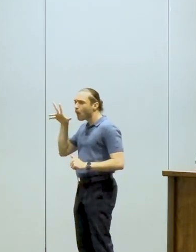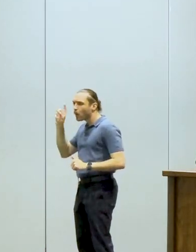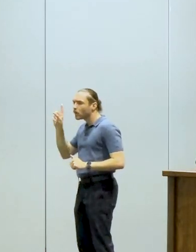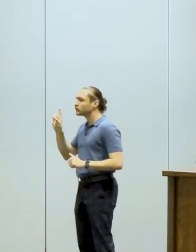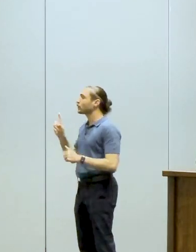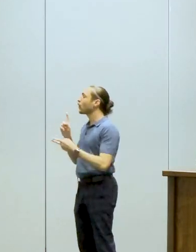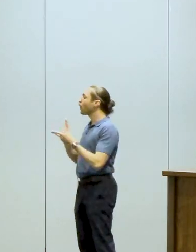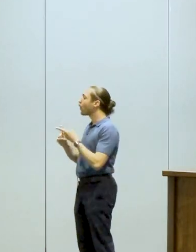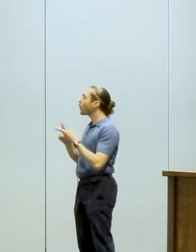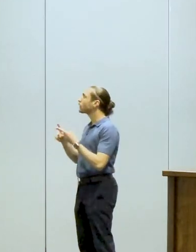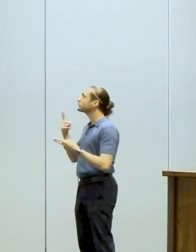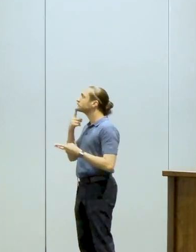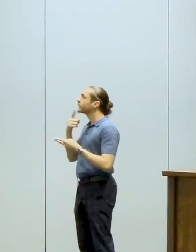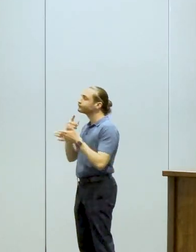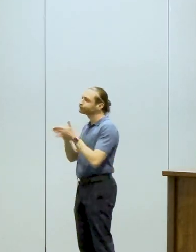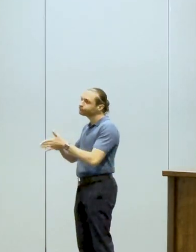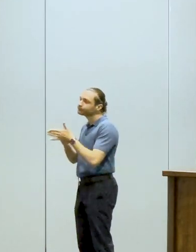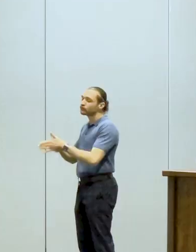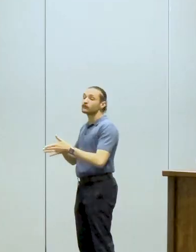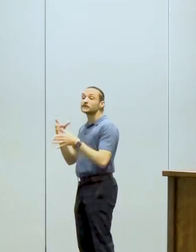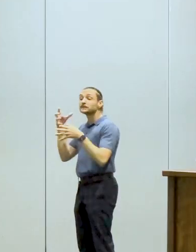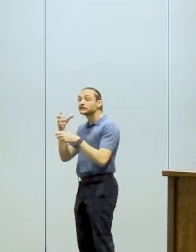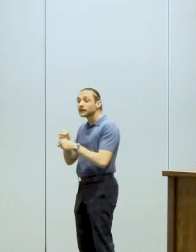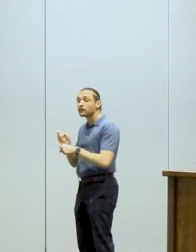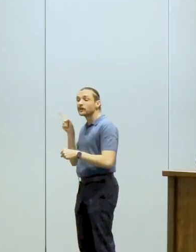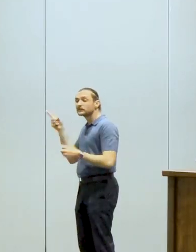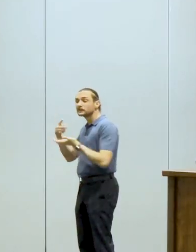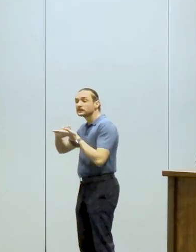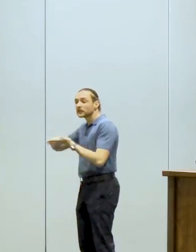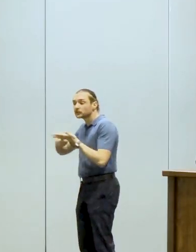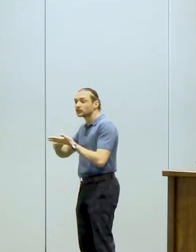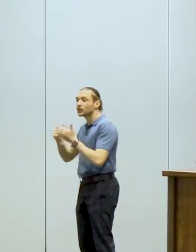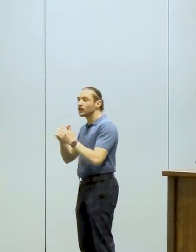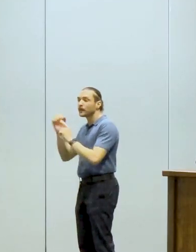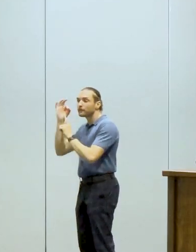summarize this the discussion in bullet points with timestamps.